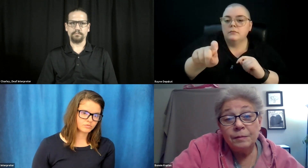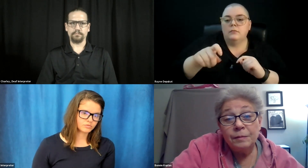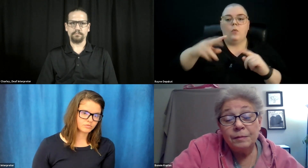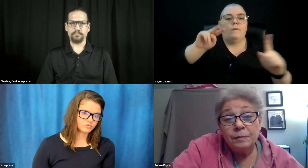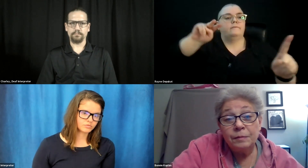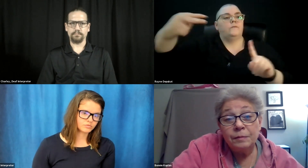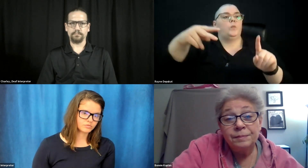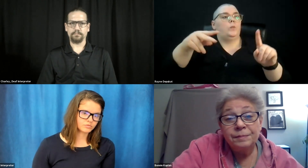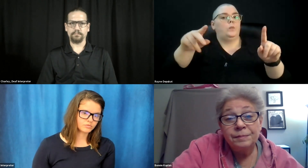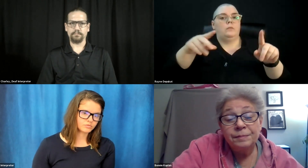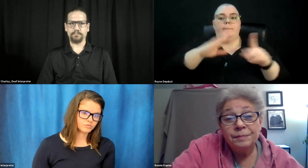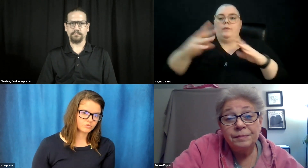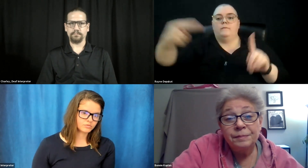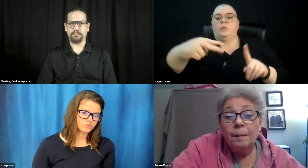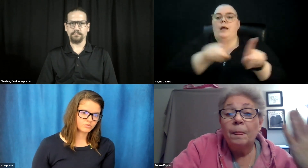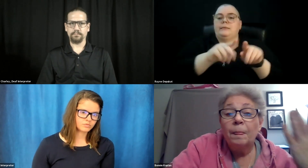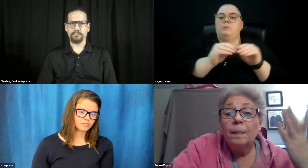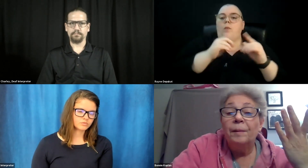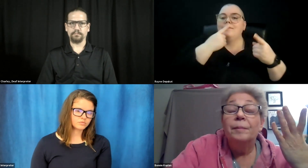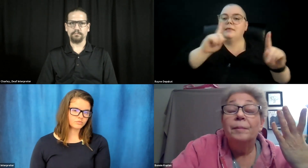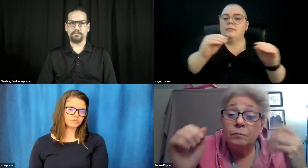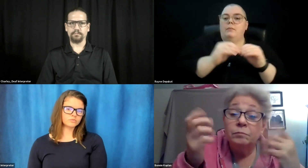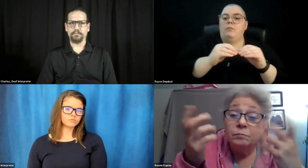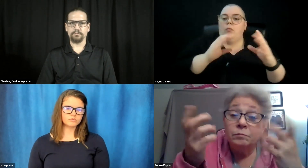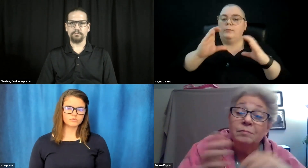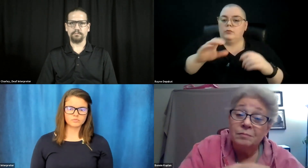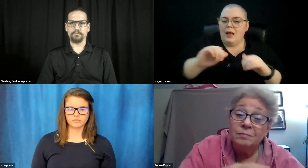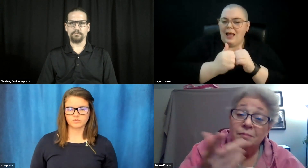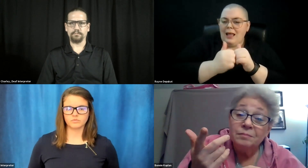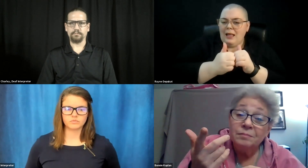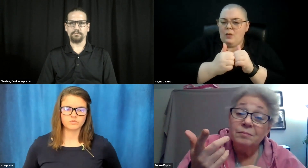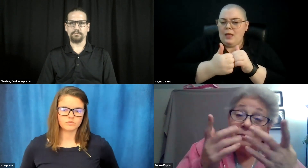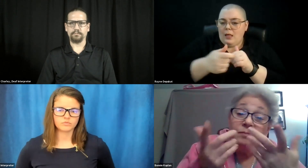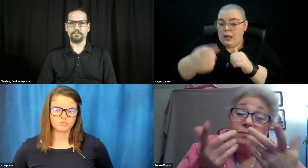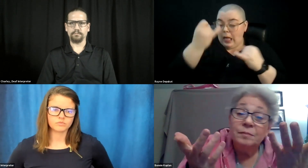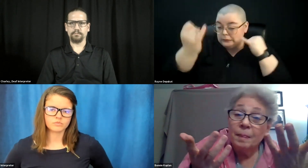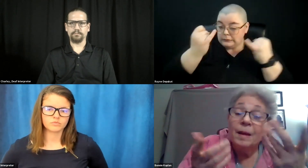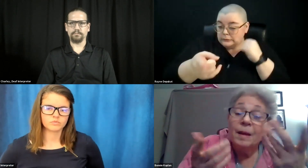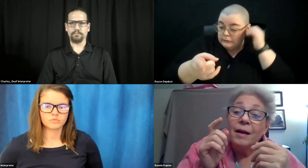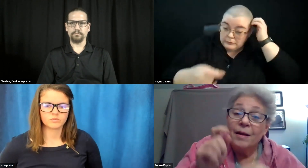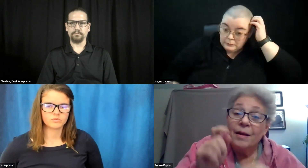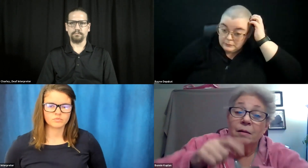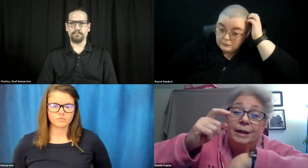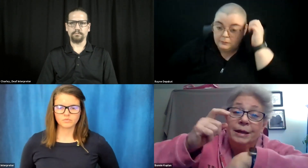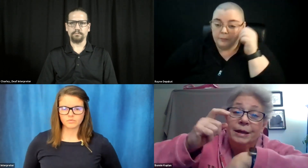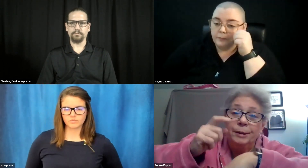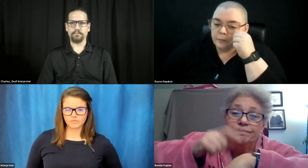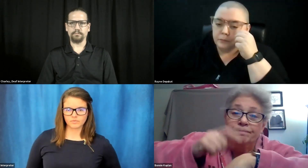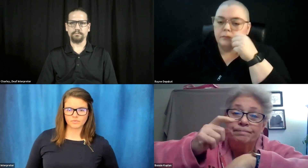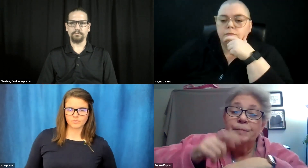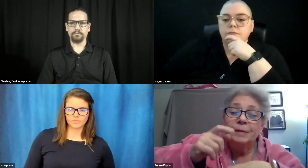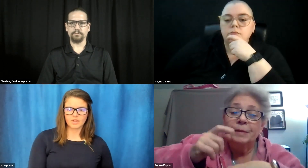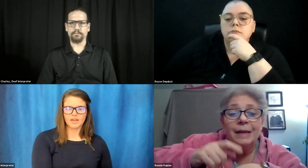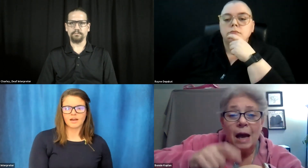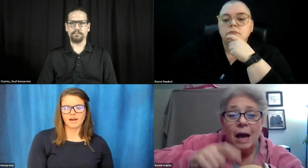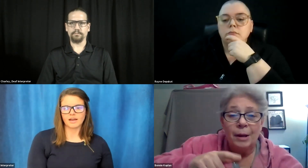And that's one of your ideas right so how can we look at the commission and make it more successful How can we improve. Do you have any ideas.